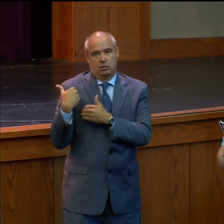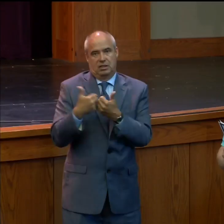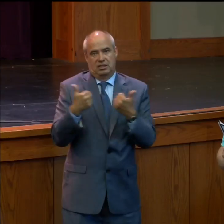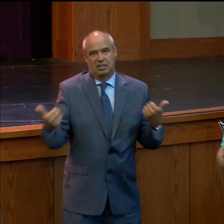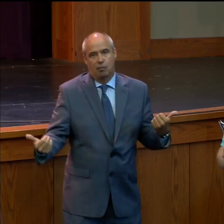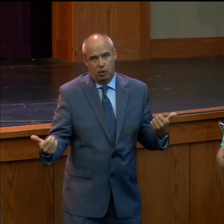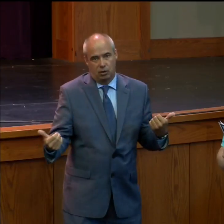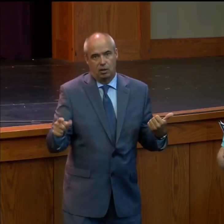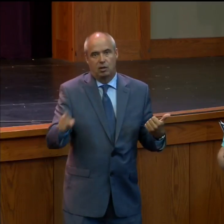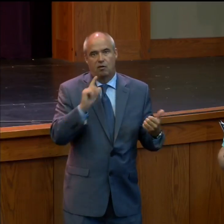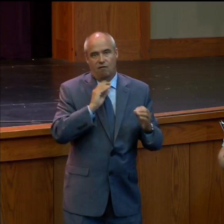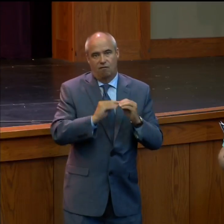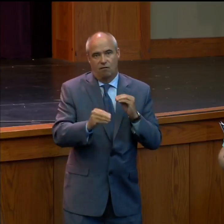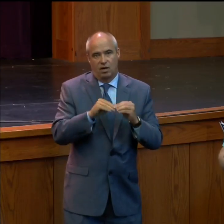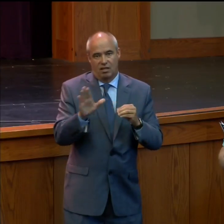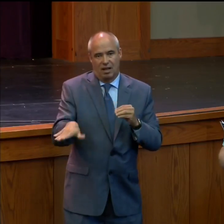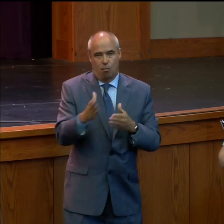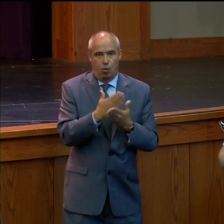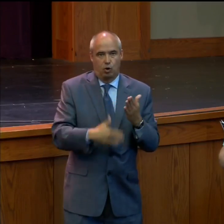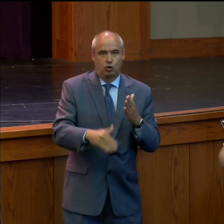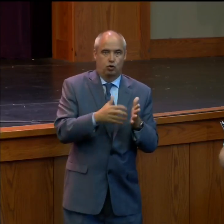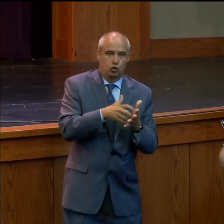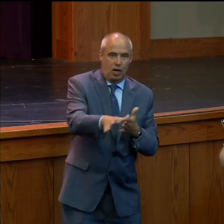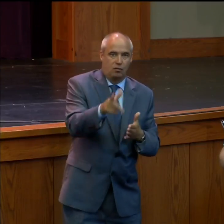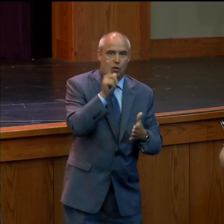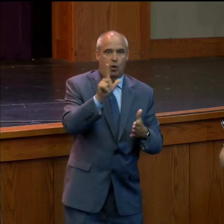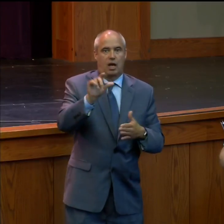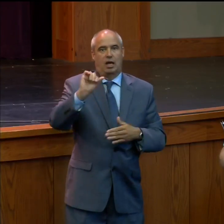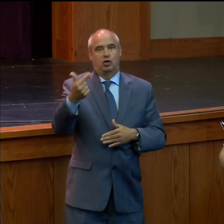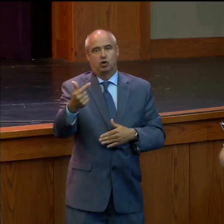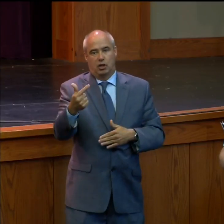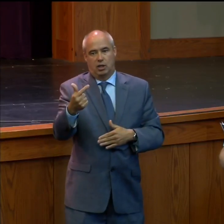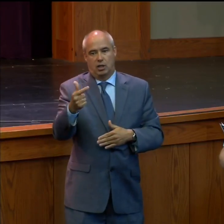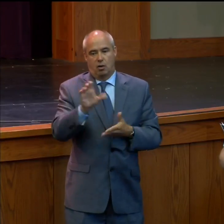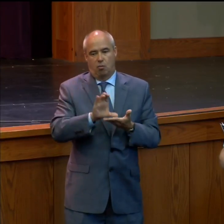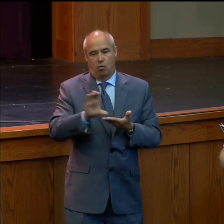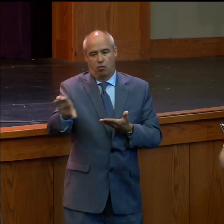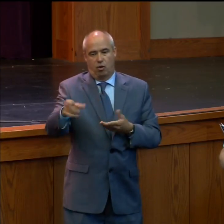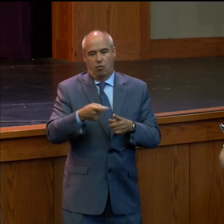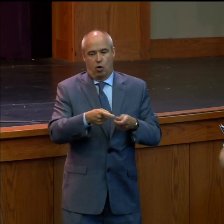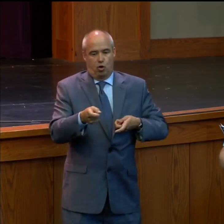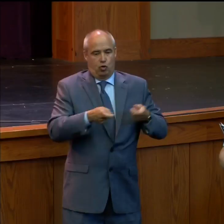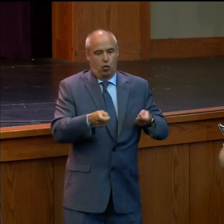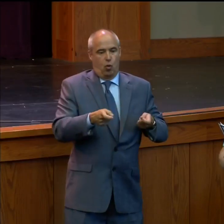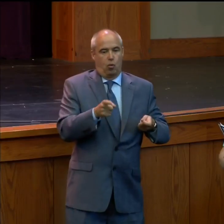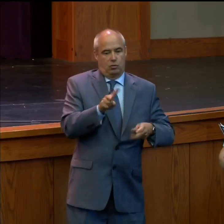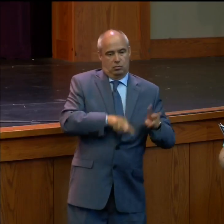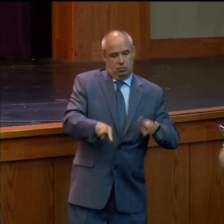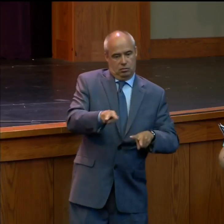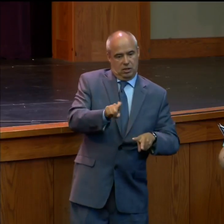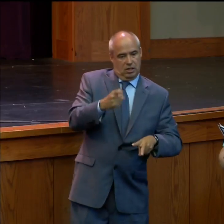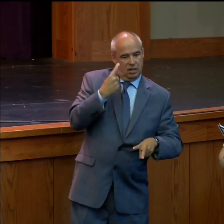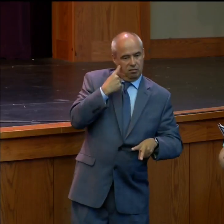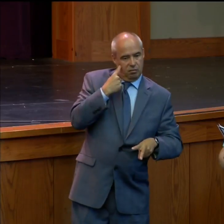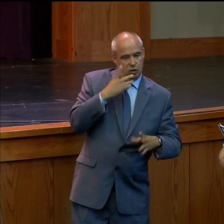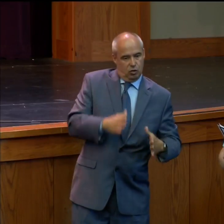YOU NEED TO FIX THIS PORTION OF THE DRAFT TO MOVE IT OUT FROM THE CONTROL OF THE GOVERNOR AND TO DELINEATE THEIR DUTIES AND